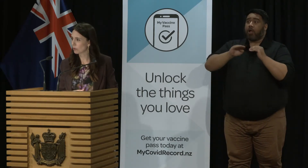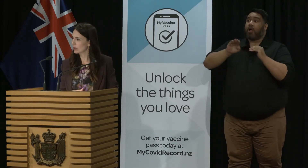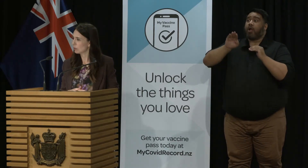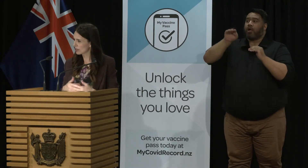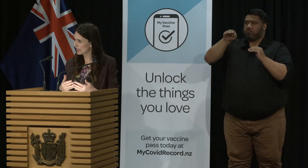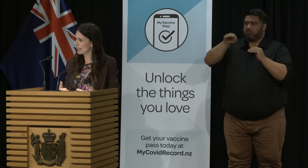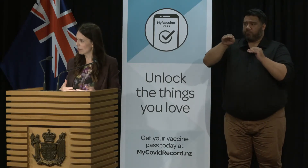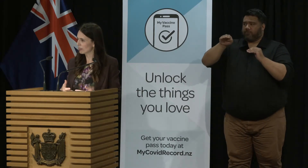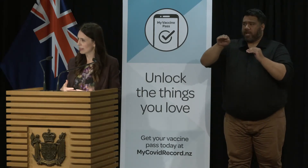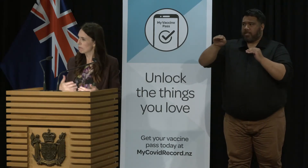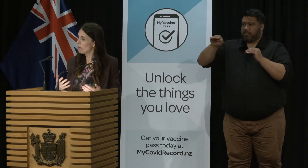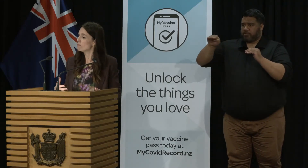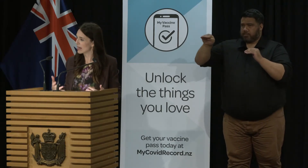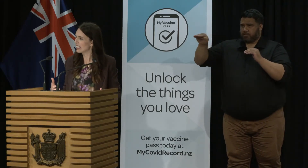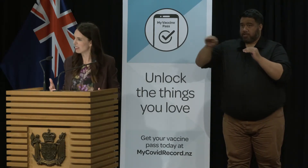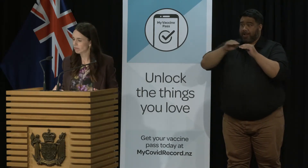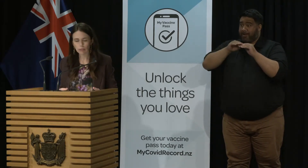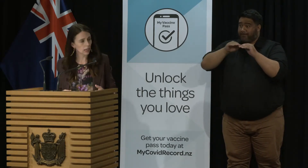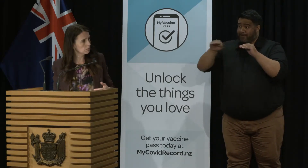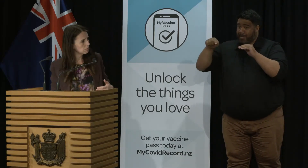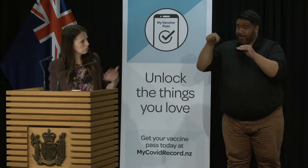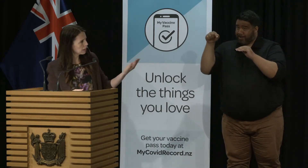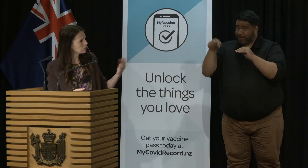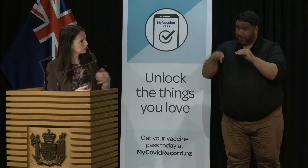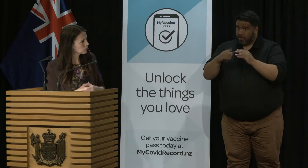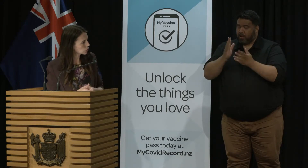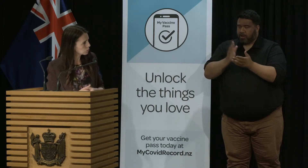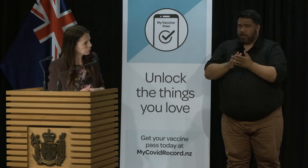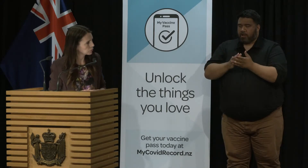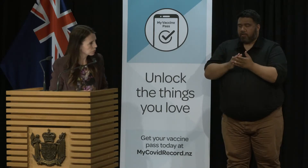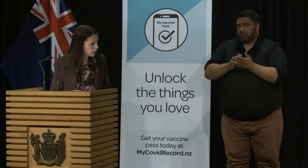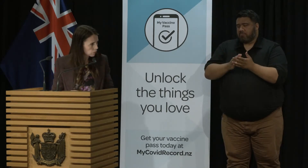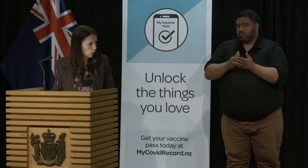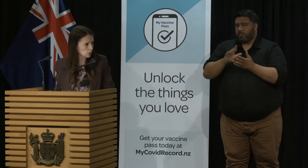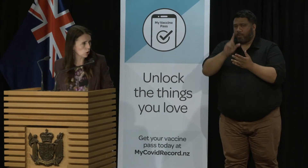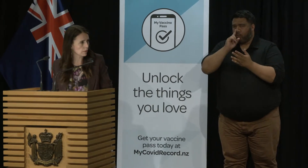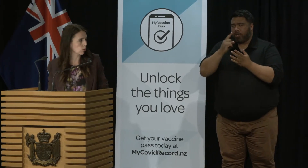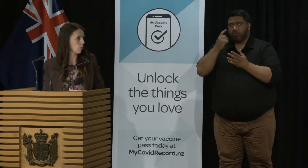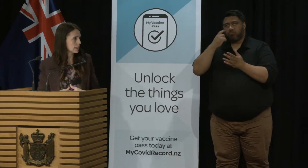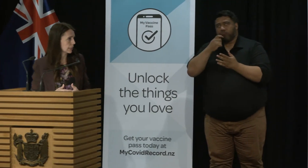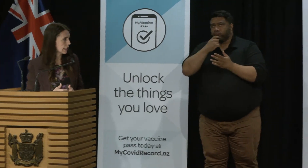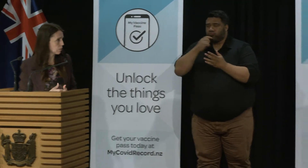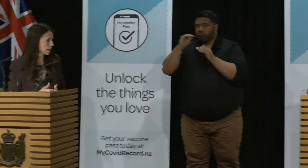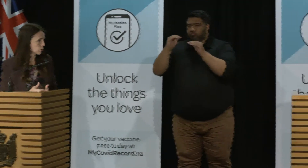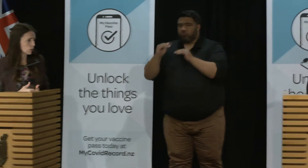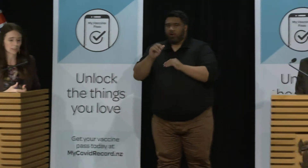described to me as modellers as at least a plateauing, which is